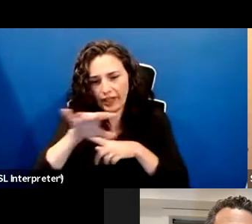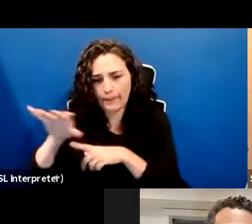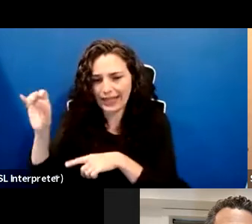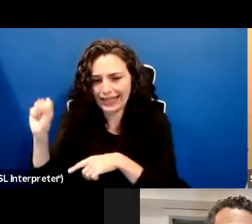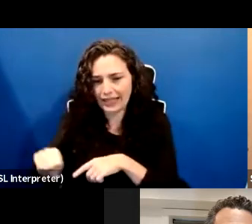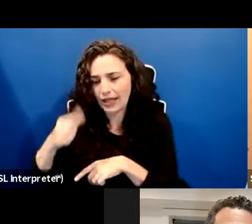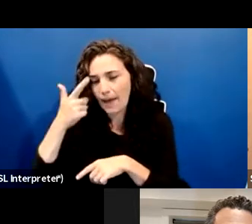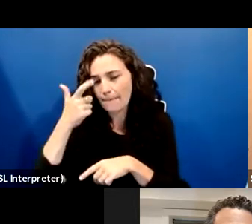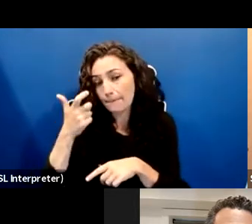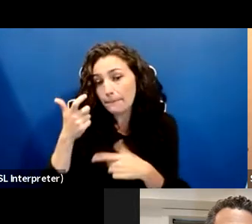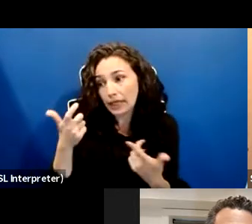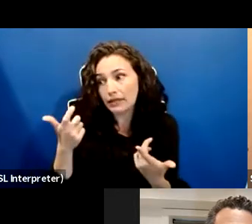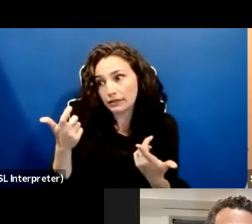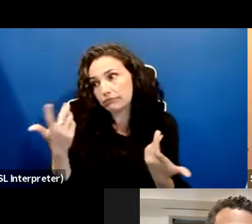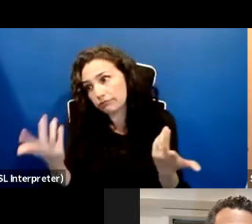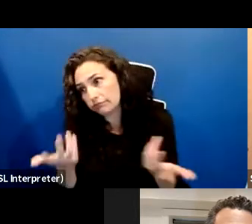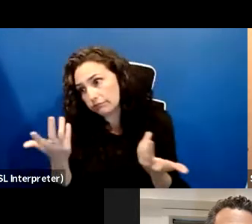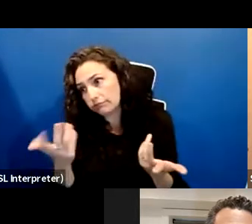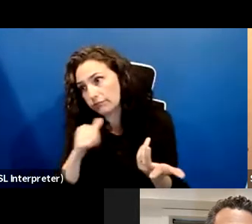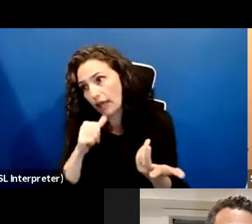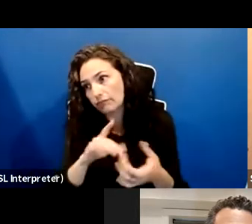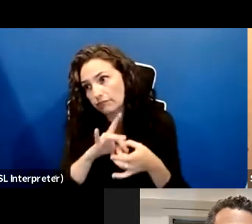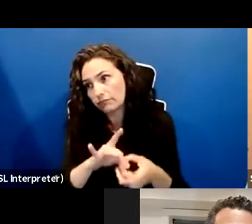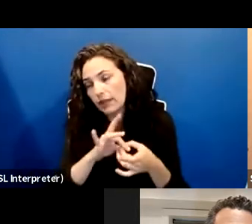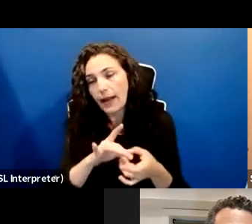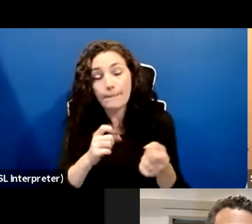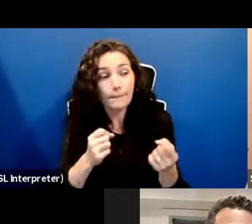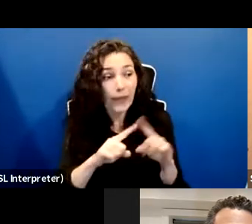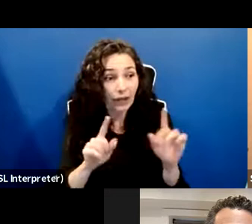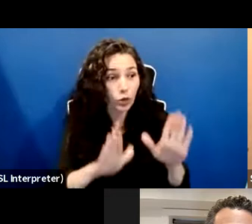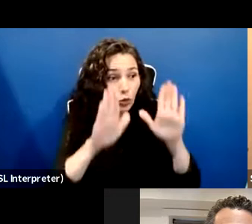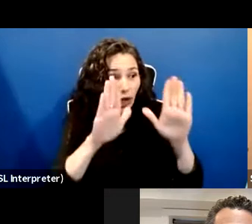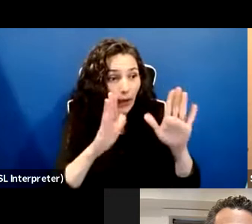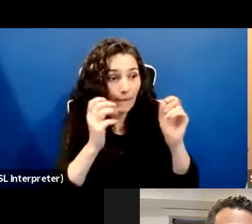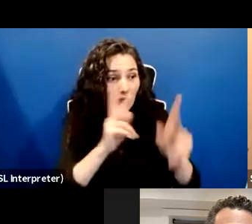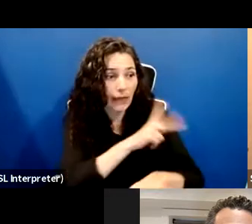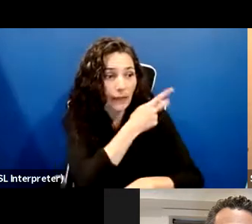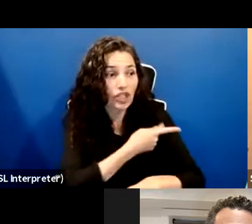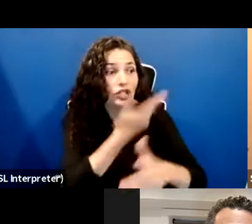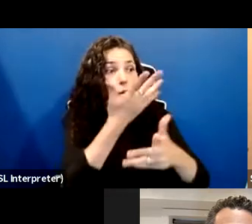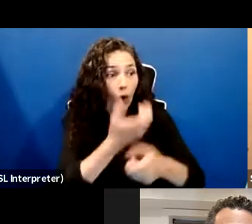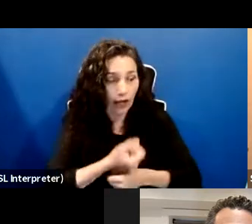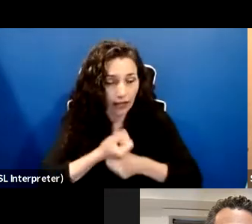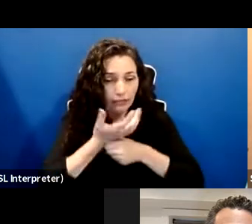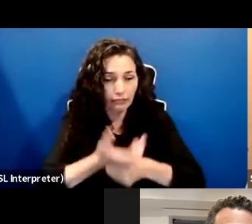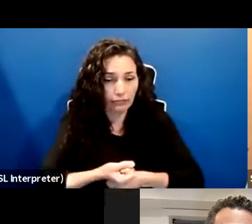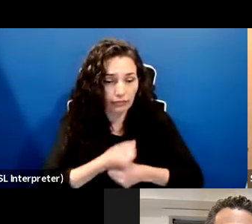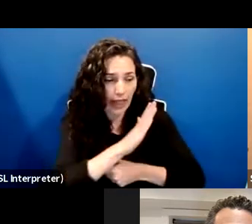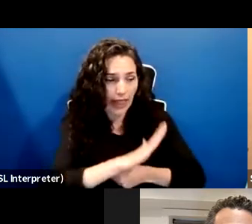you know, wanted to tell their stories. And actually after watching the series and working on the series, I realized that,